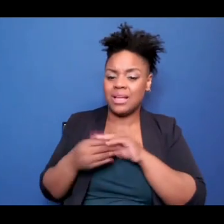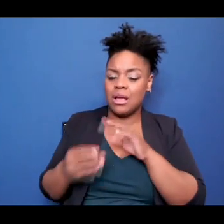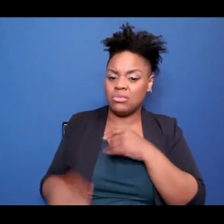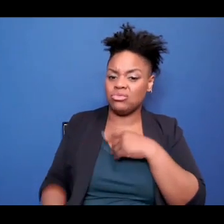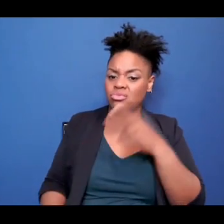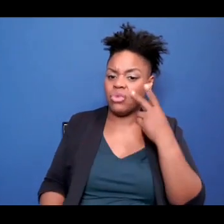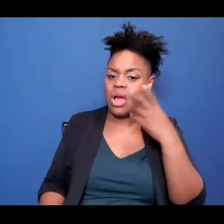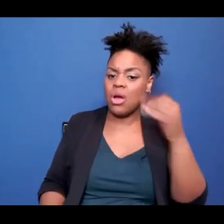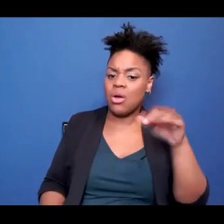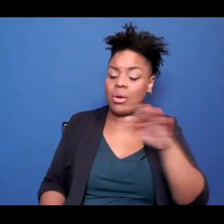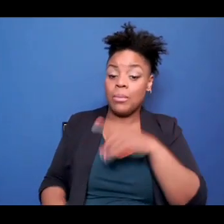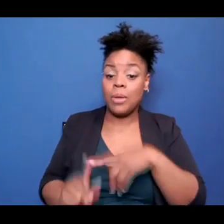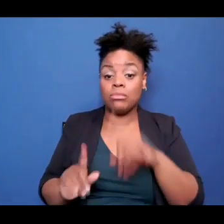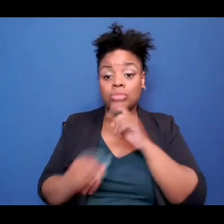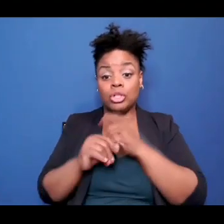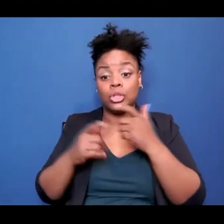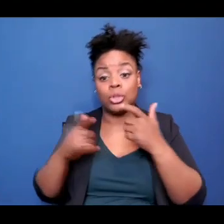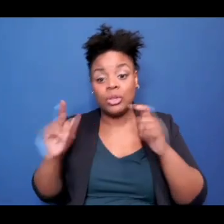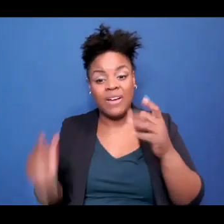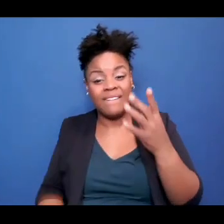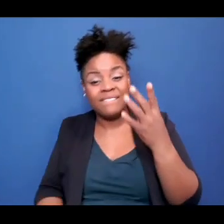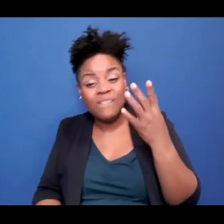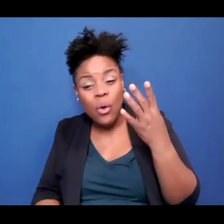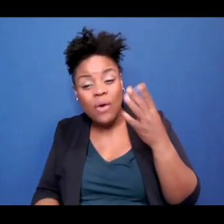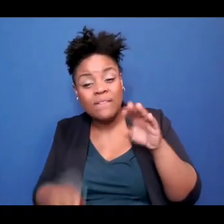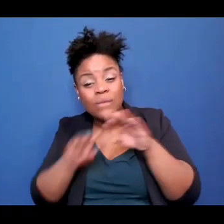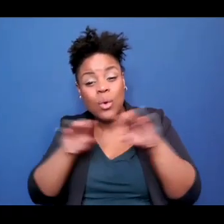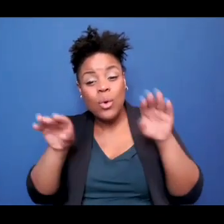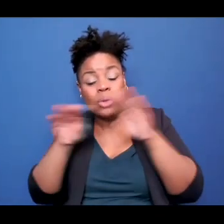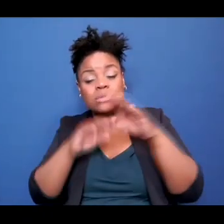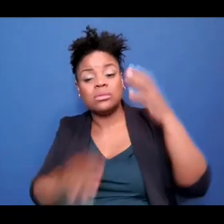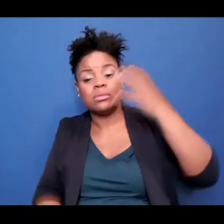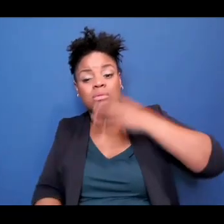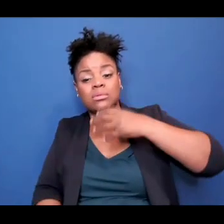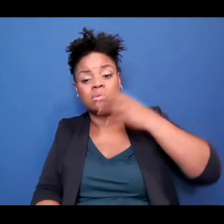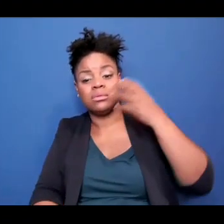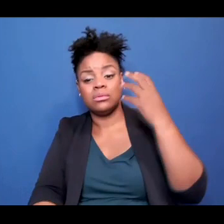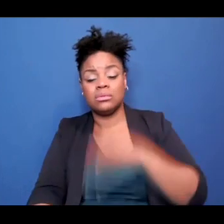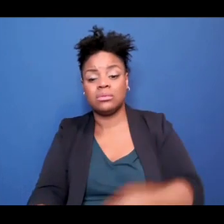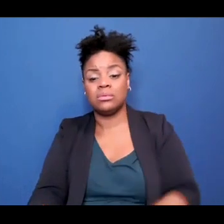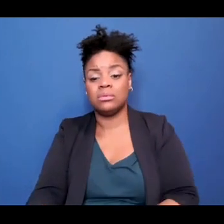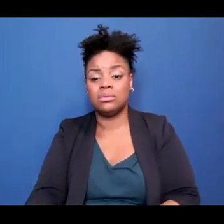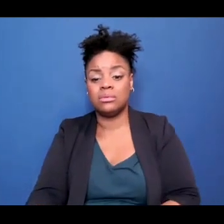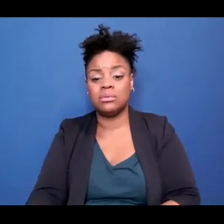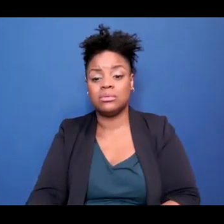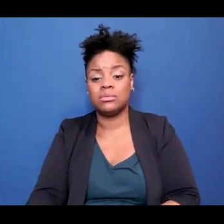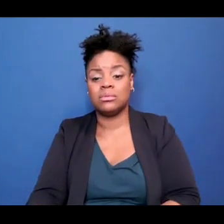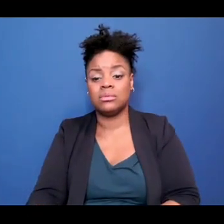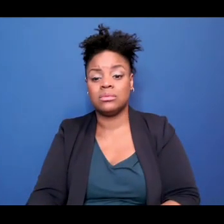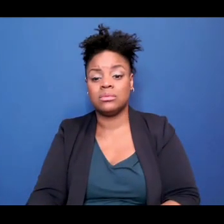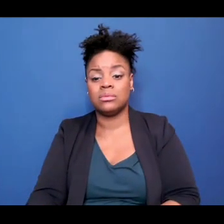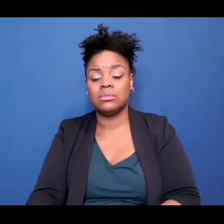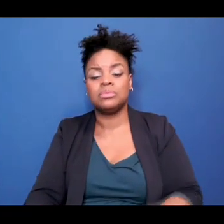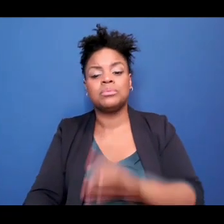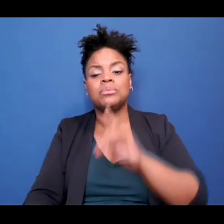IN ANY CASE, THAT'S WHAT THEY SAY. BUT WHAT YOU CAN SEE IS THAT THE AD IS FOUR STORIES TALL IN TERMS OF THE WINDOWS THAT IT'S